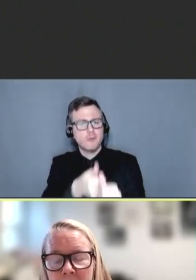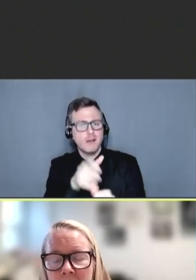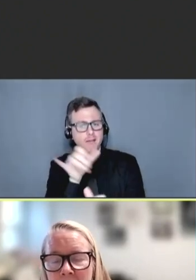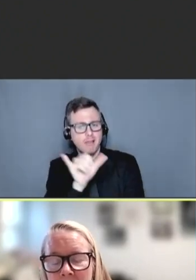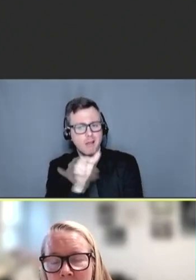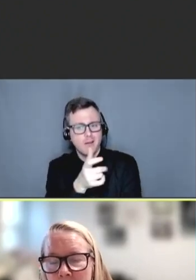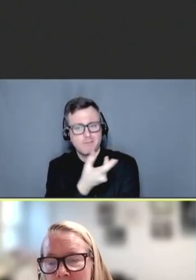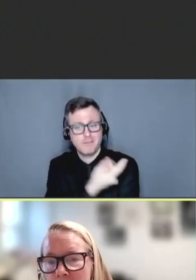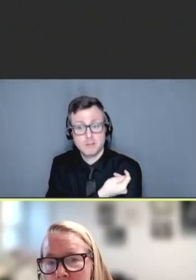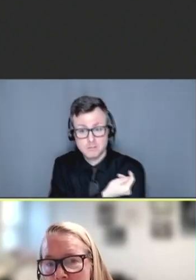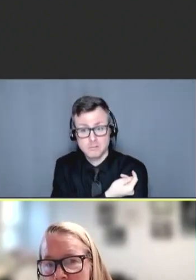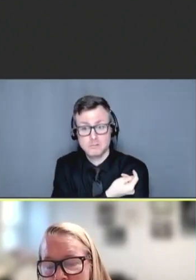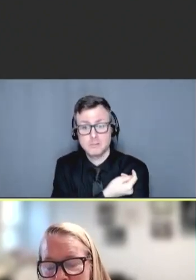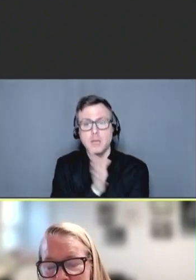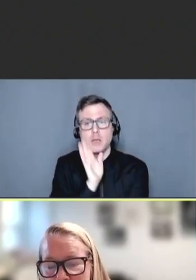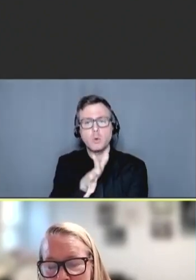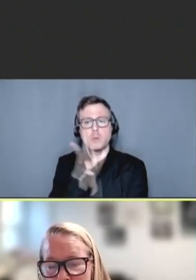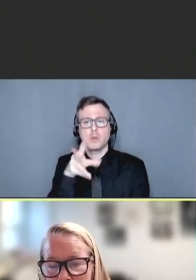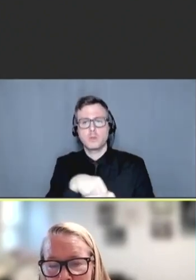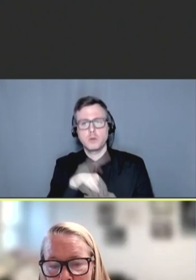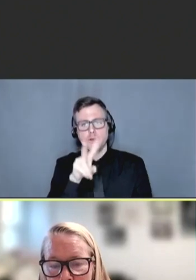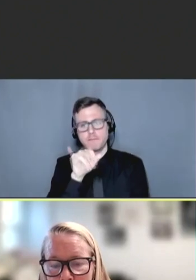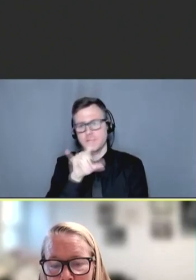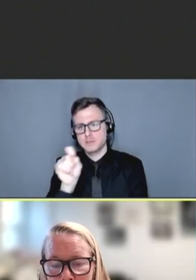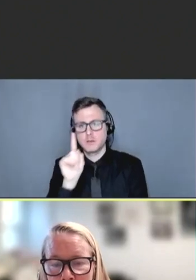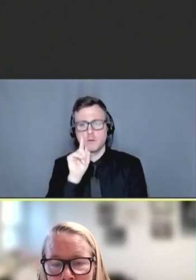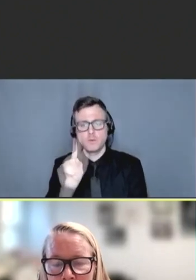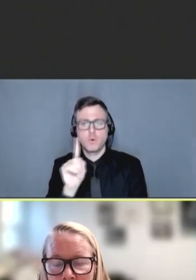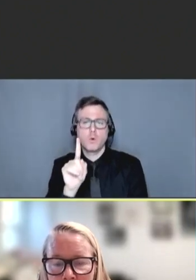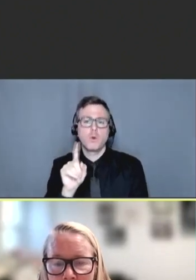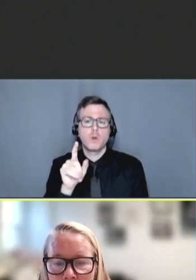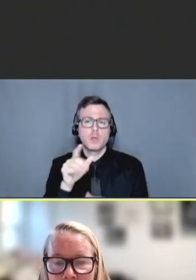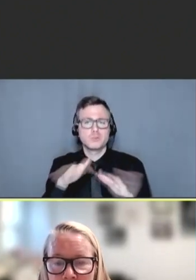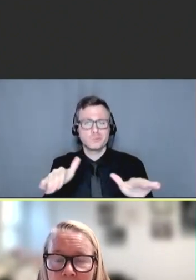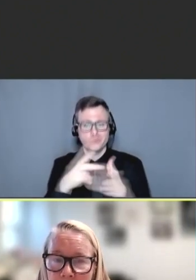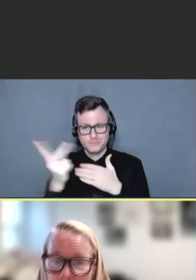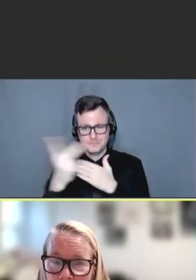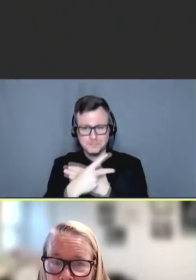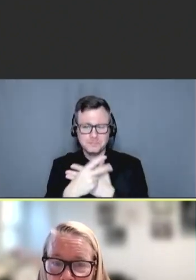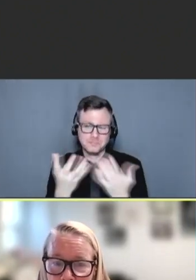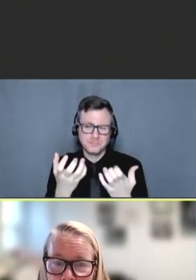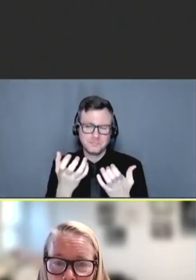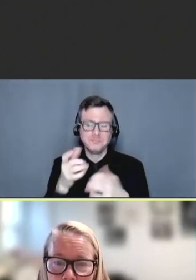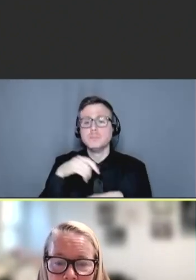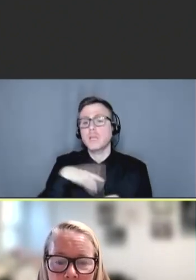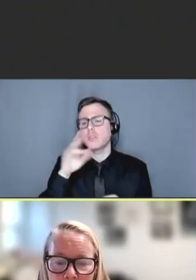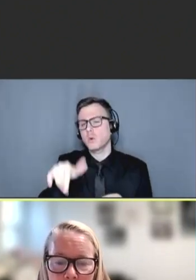they would be included in the Vaccines for Children program. There's a copy of that letter as well in our report.